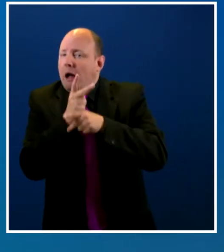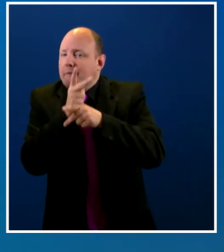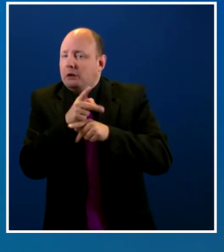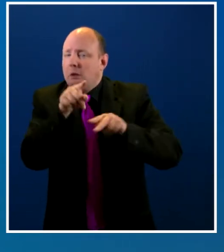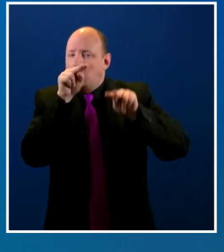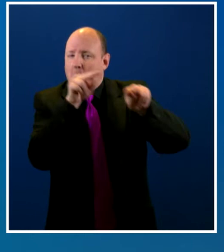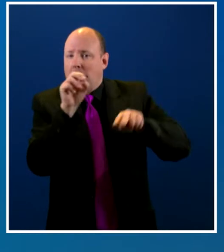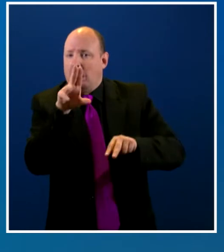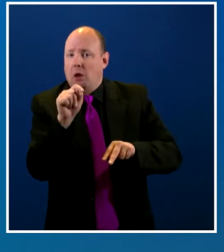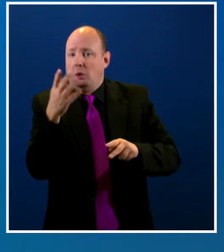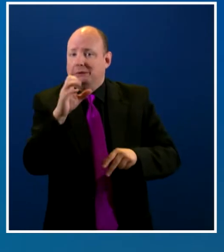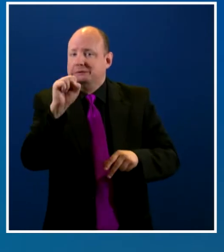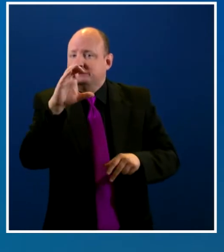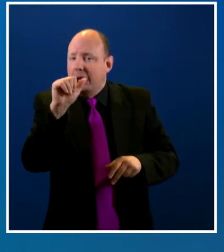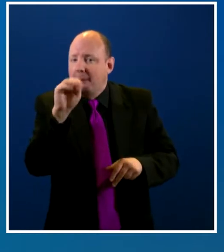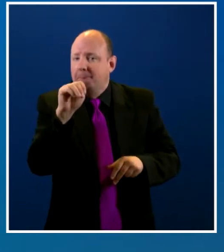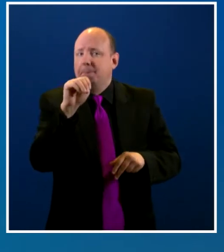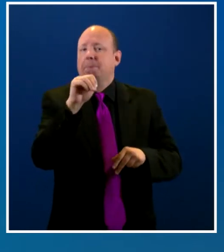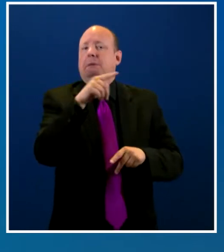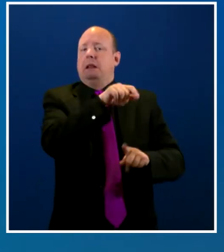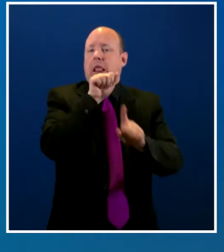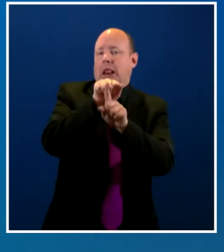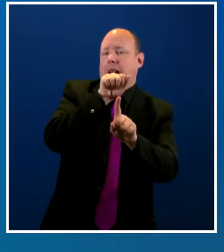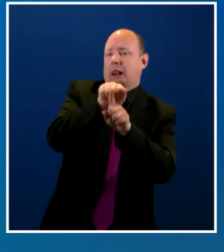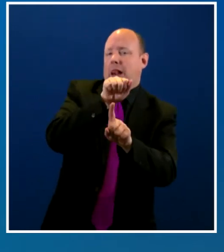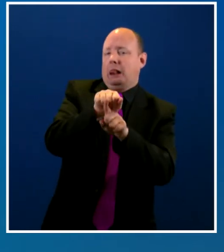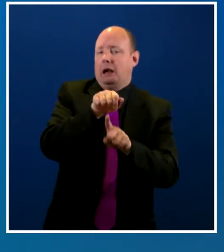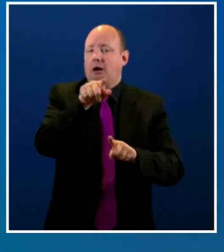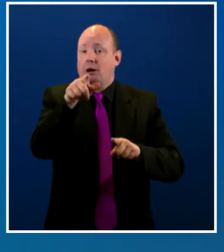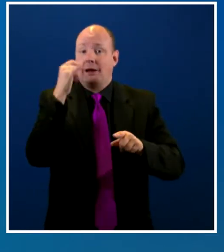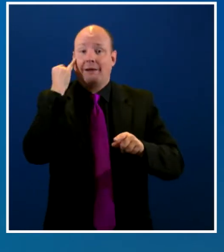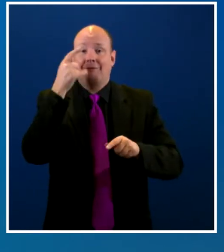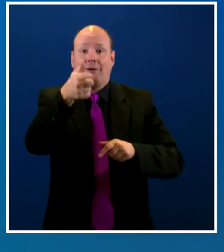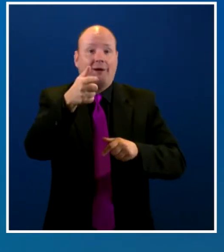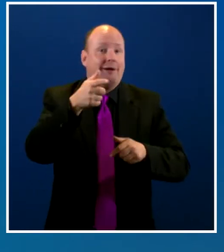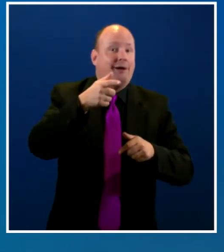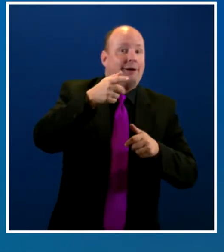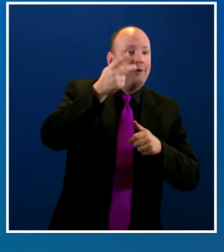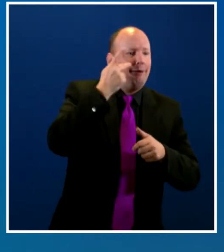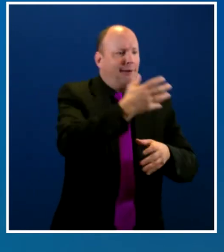will call text or email you from the federal government to ask